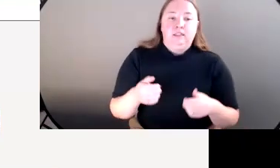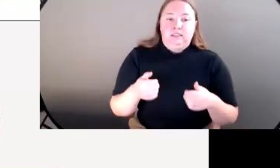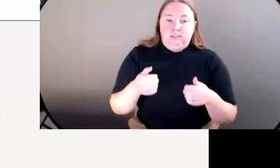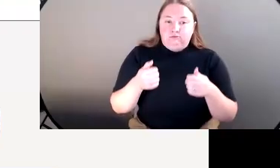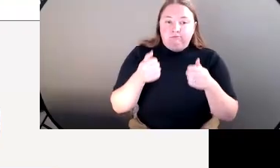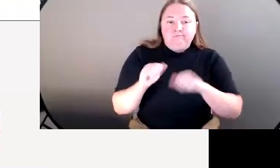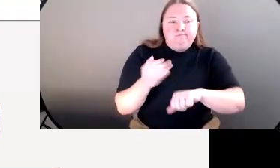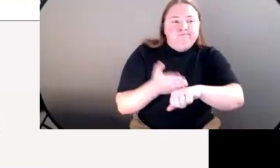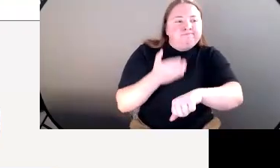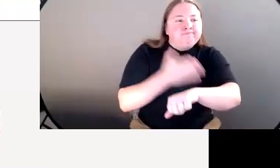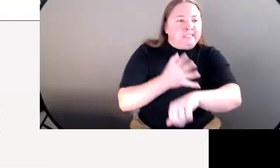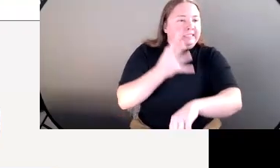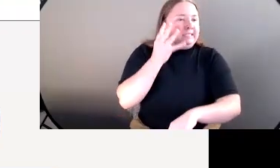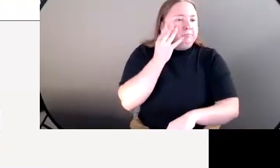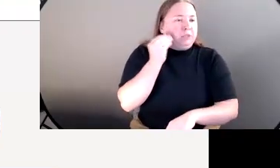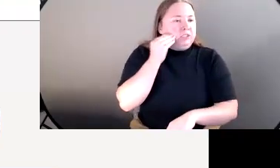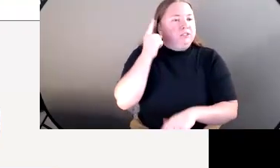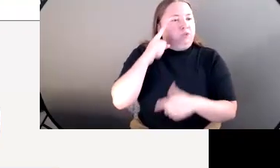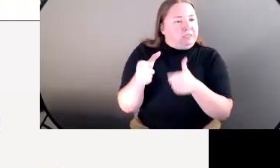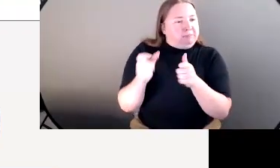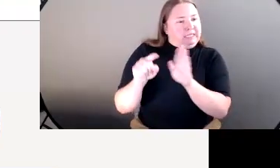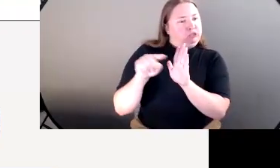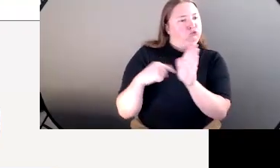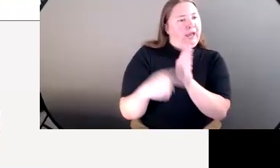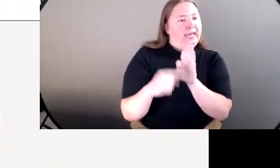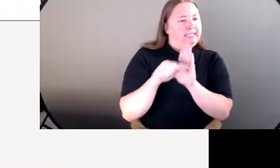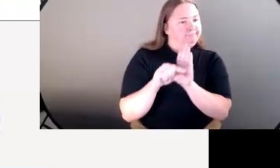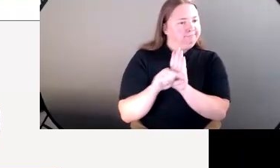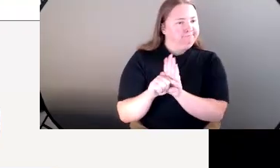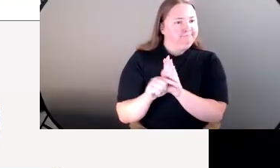to be more, to be faster and more efficient.